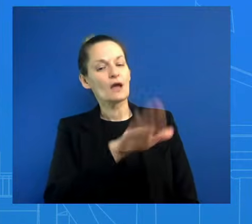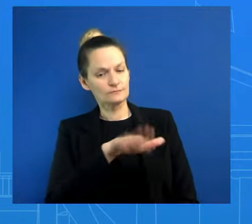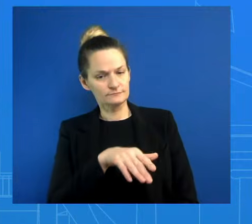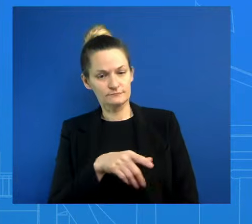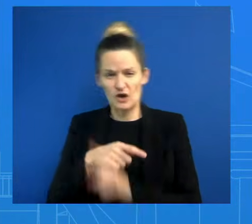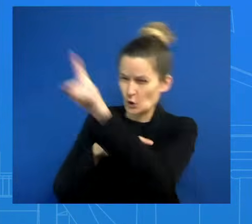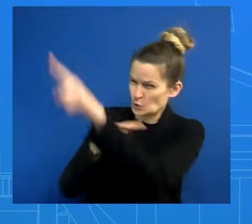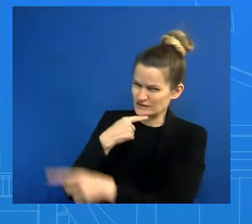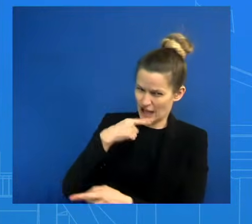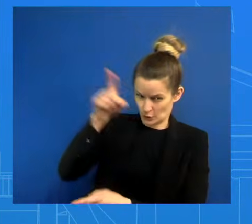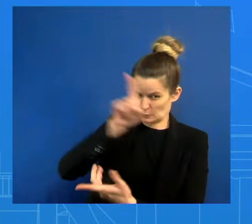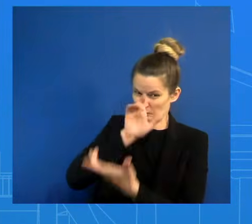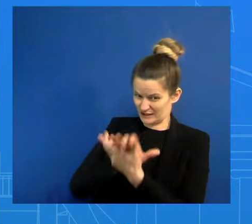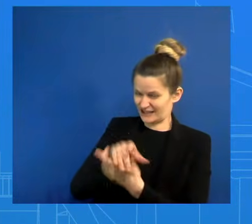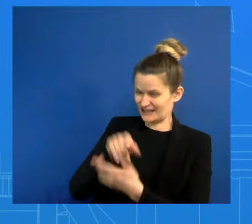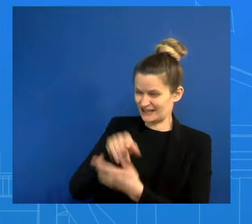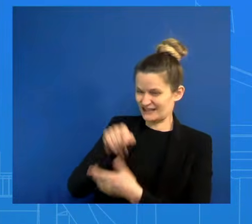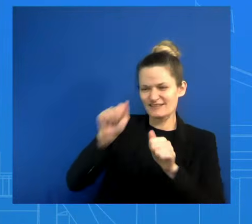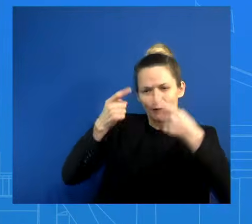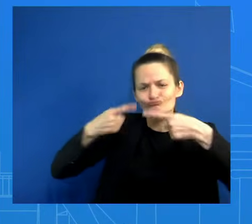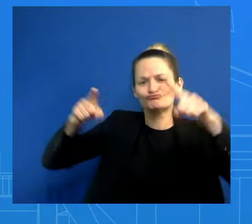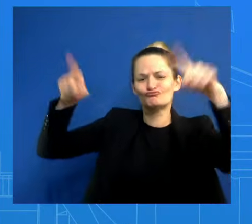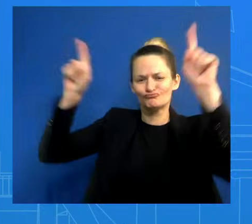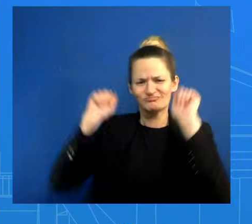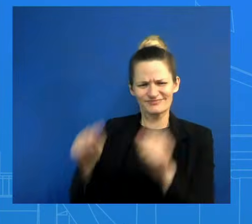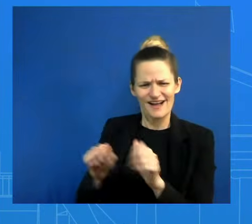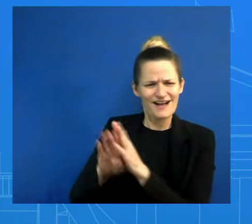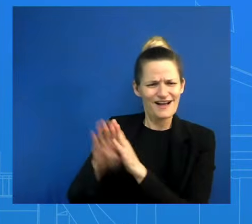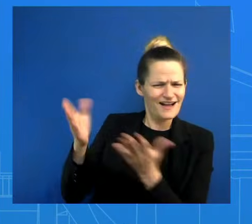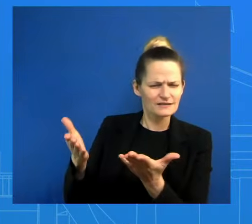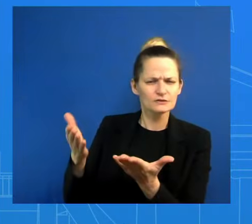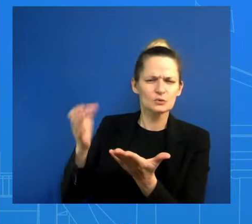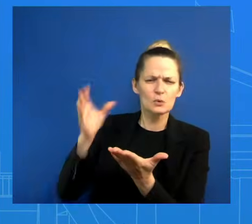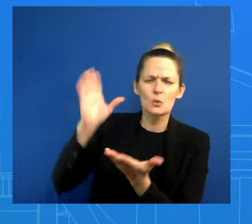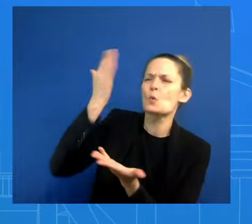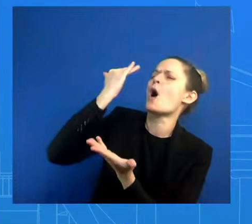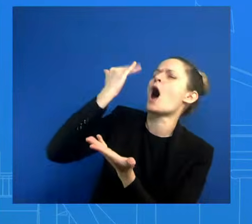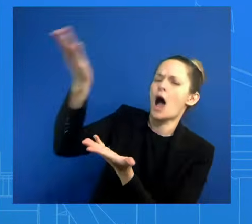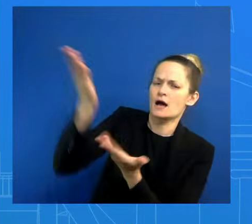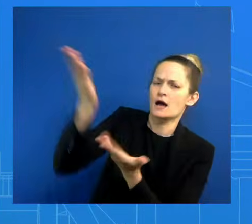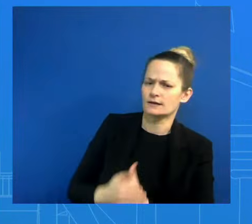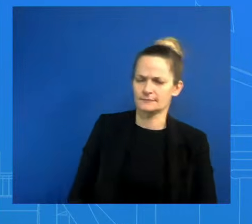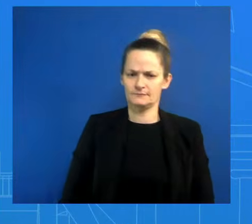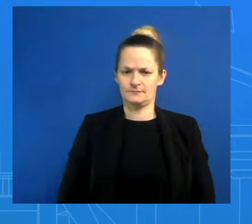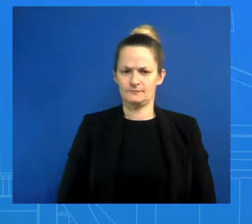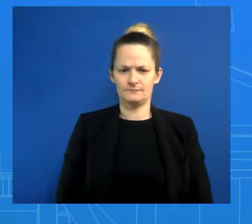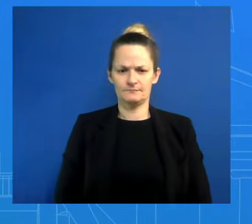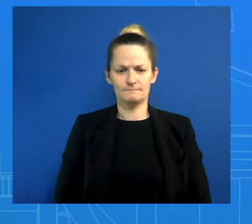Where does that expectation come from? Ms. Jean-Pierre: Because she has voted with the President 93 percent of the time, because she has worked with us